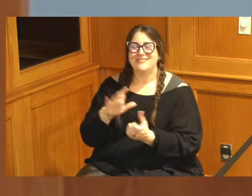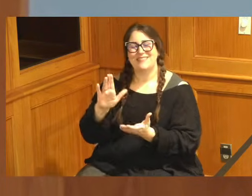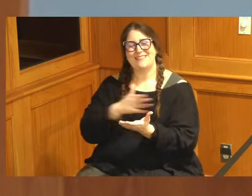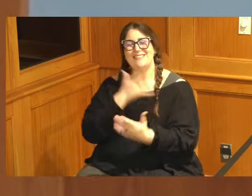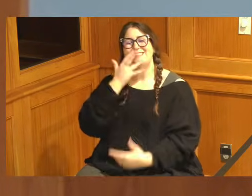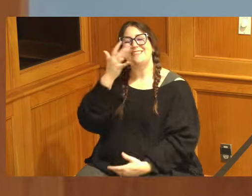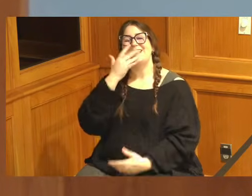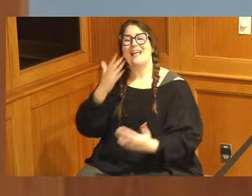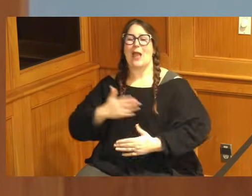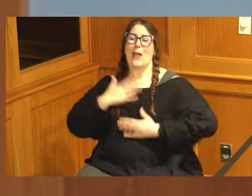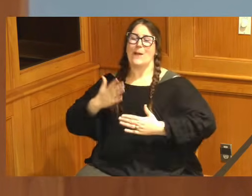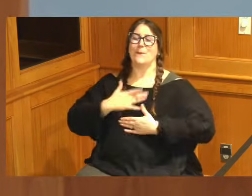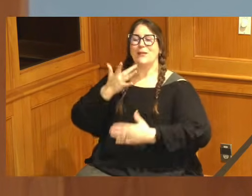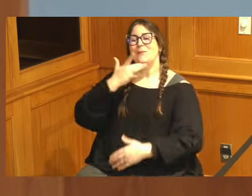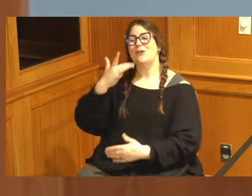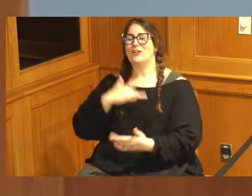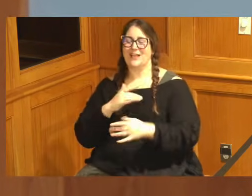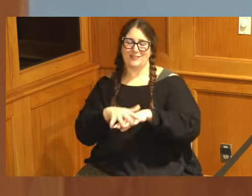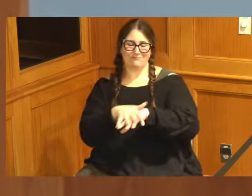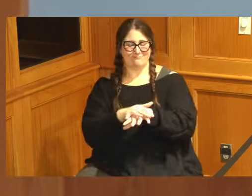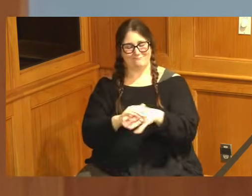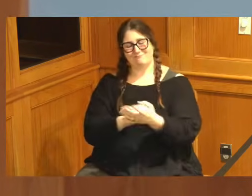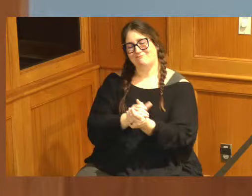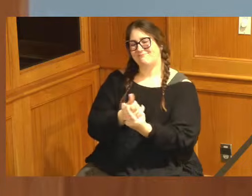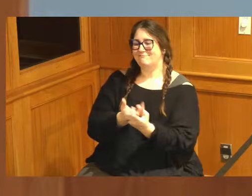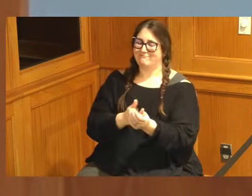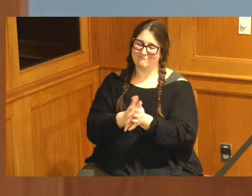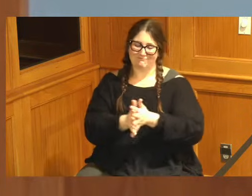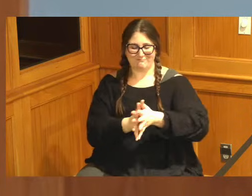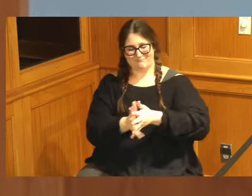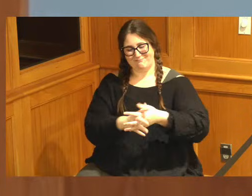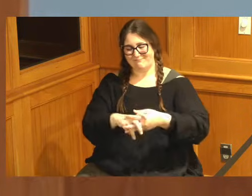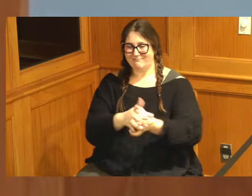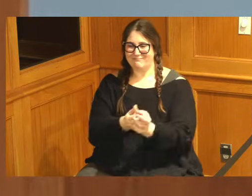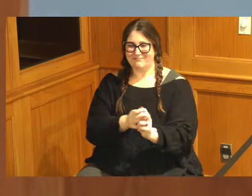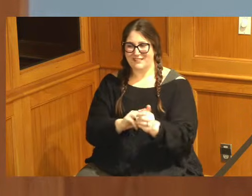seconds and getting the tops and bottoms and then using a paper towel to dry them off is really the